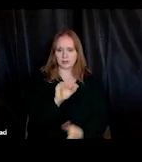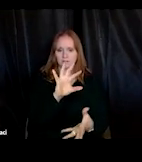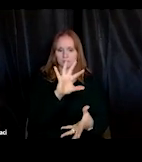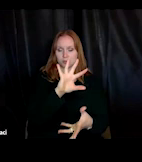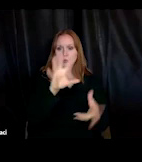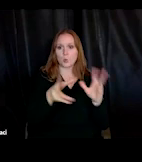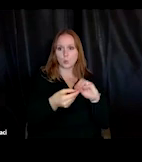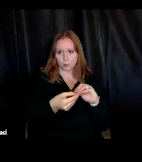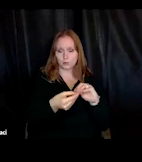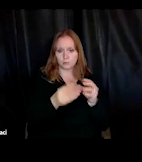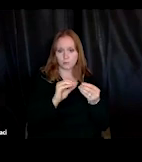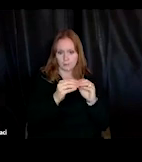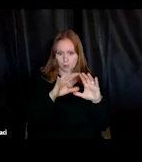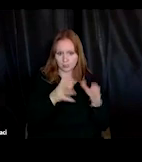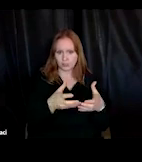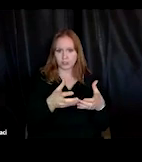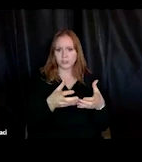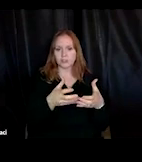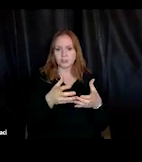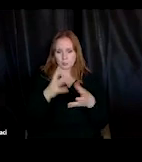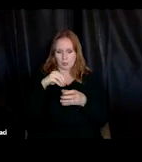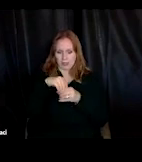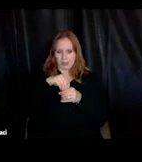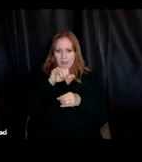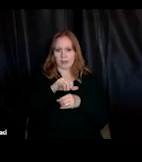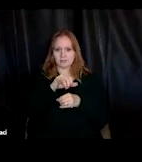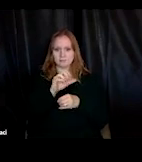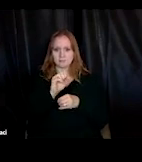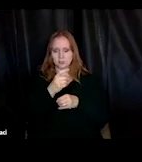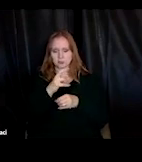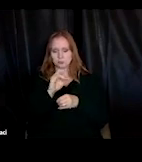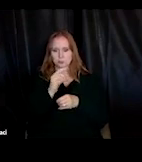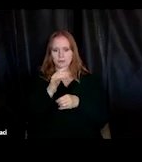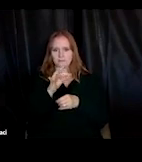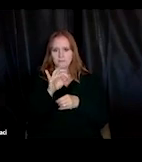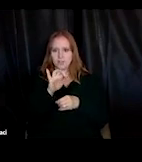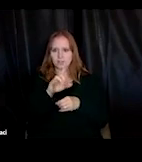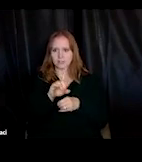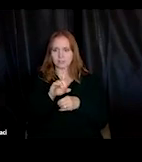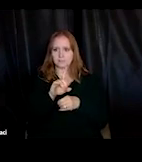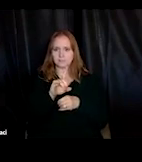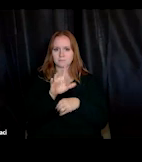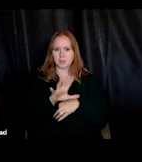And then within Springfield, approximately 60% of individuals are sheltered